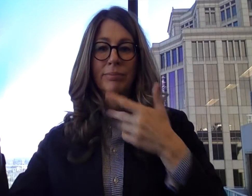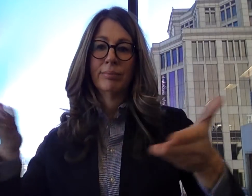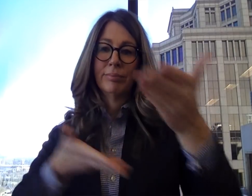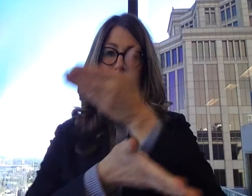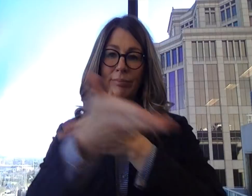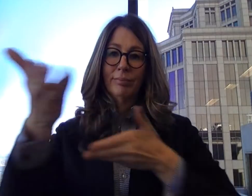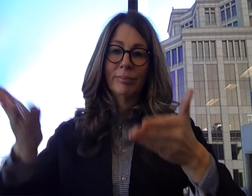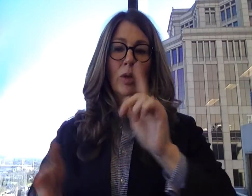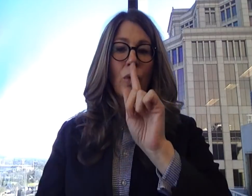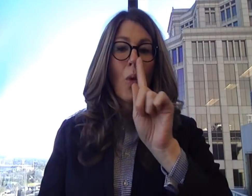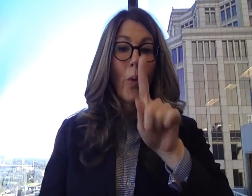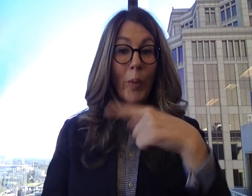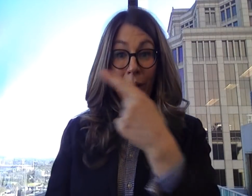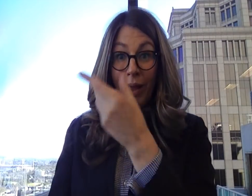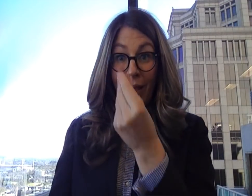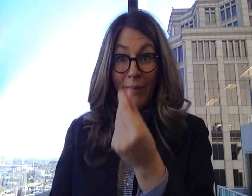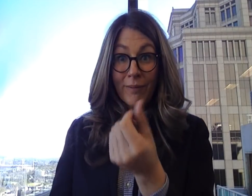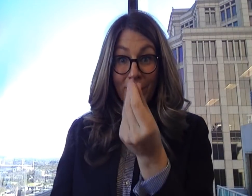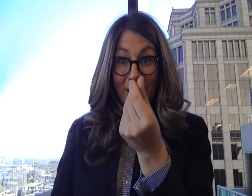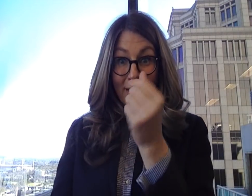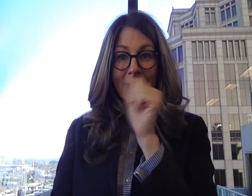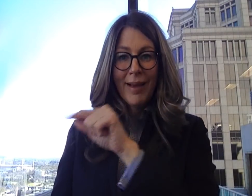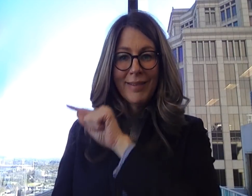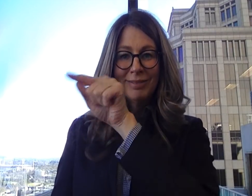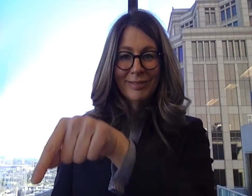However, if a new and valid requisition for an Extraordinary